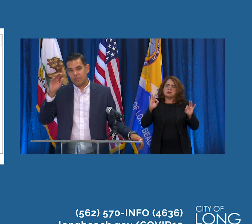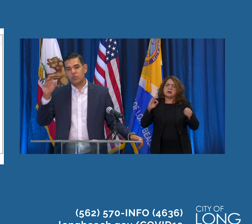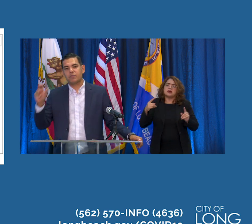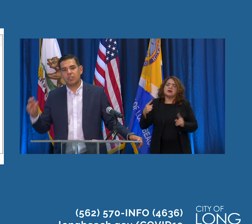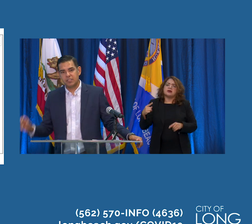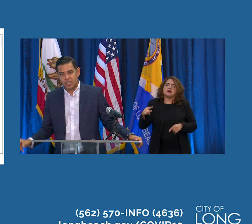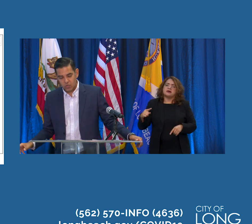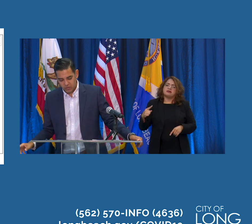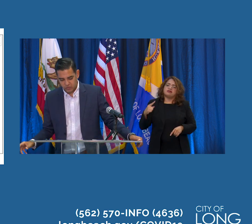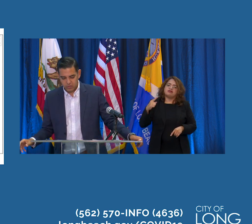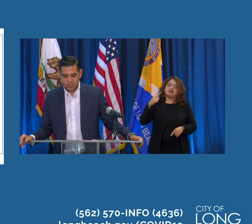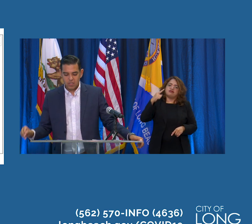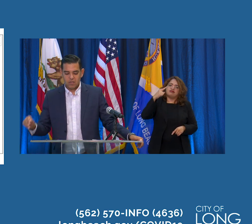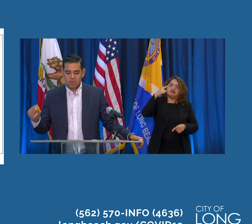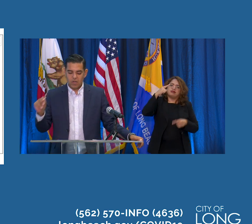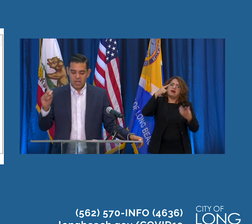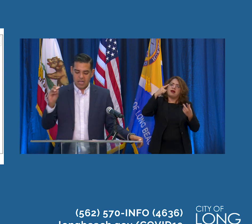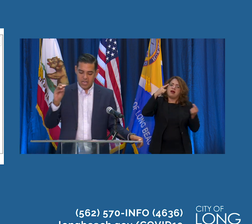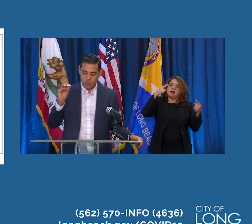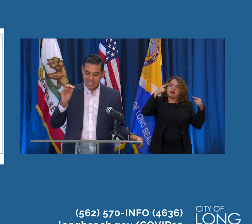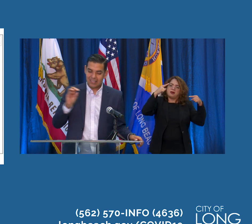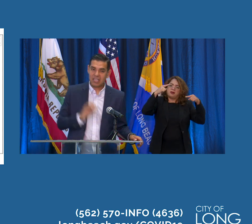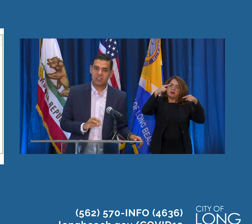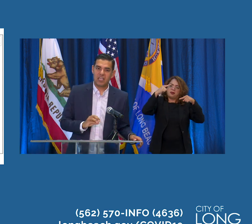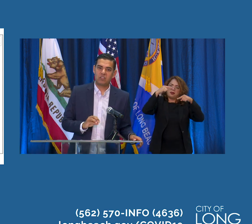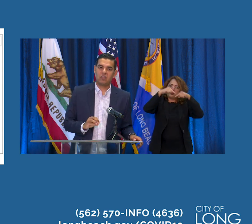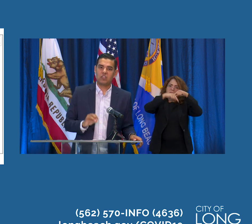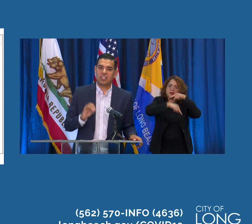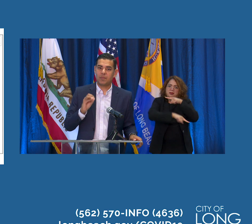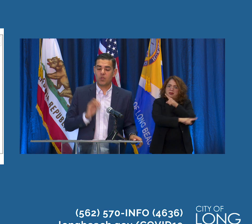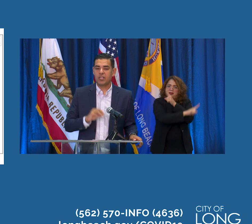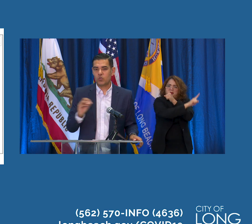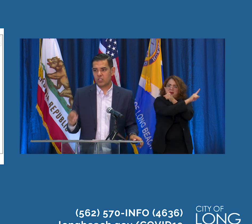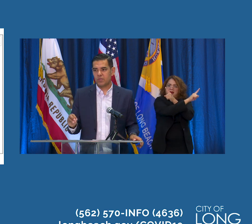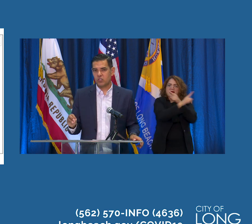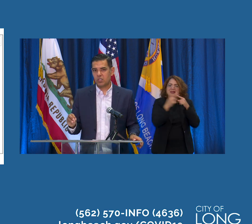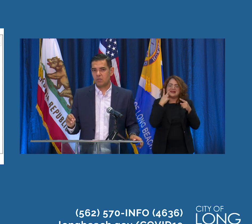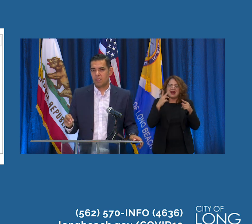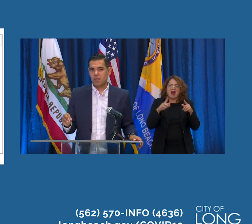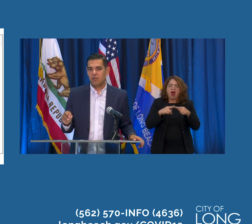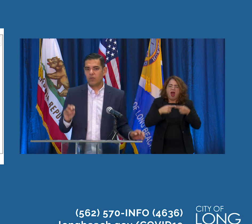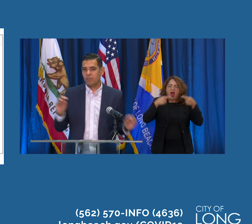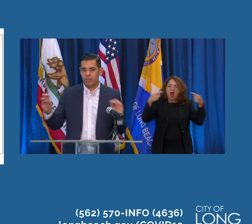Now those have really decreased and we had less cases in community transmission from